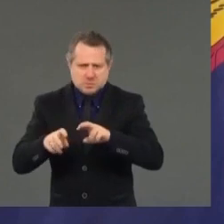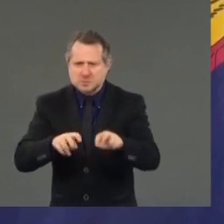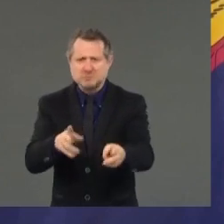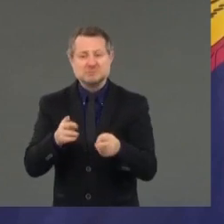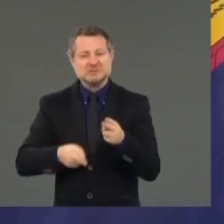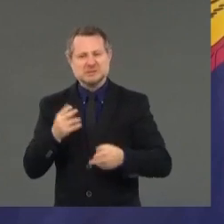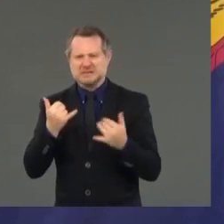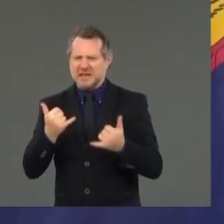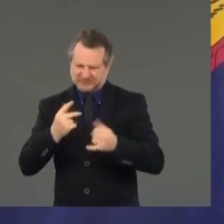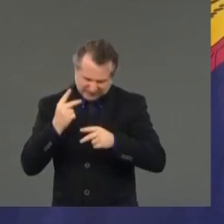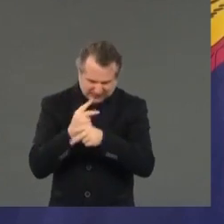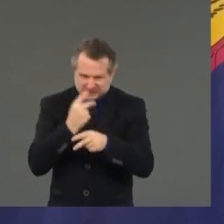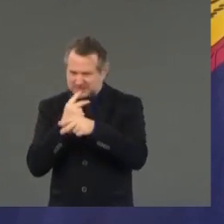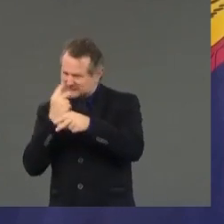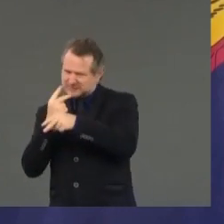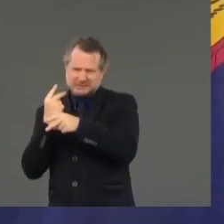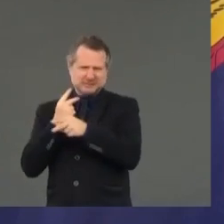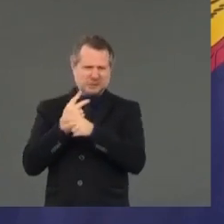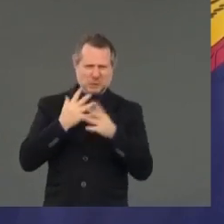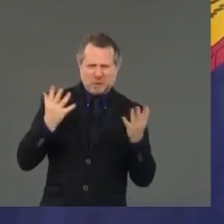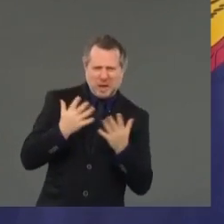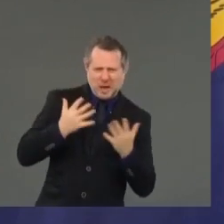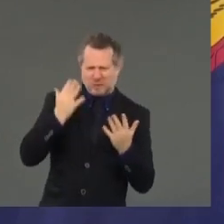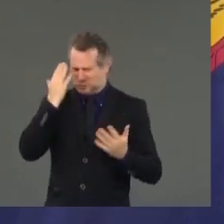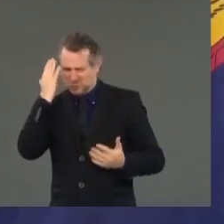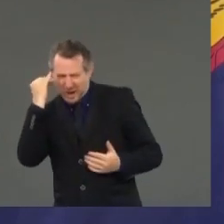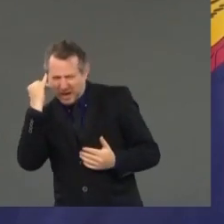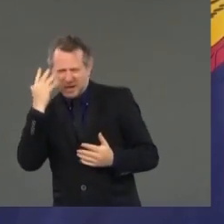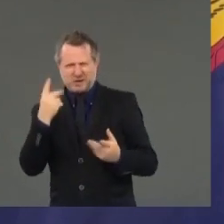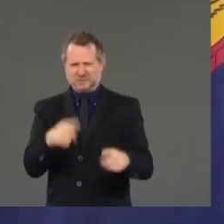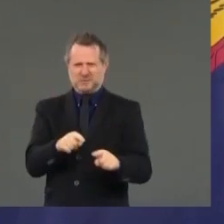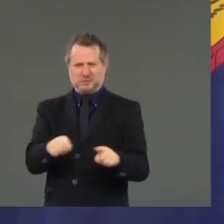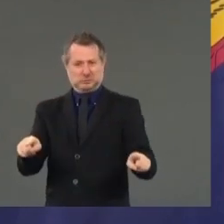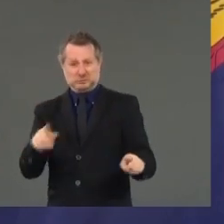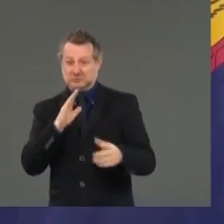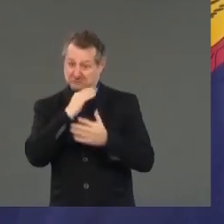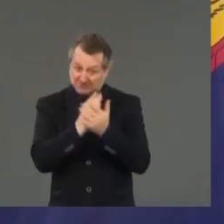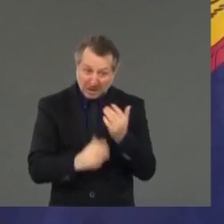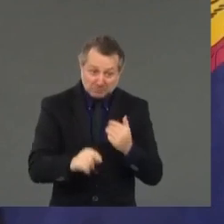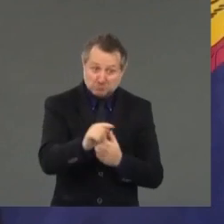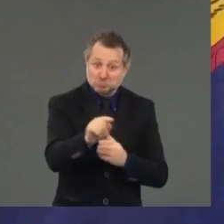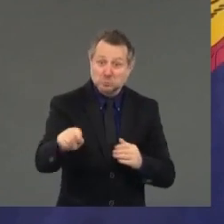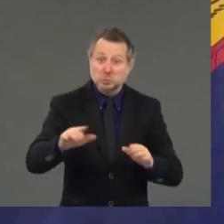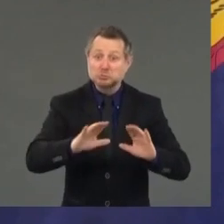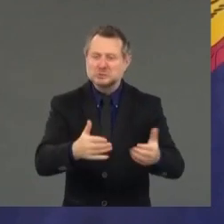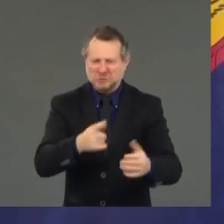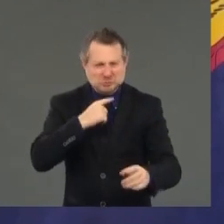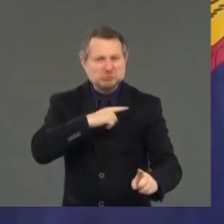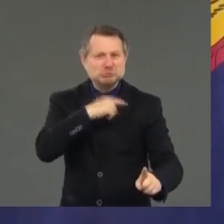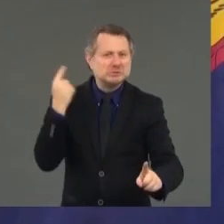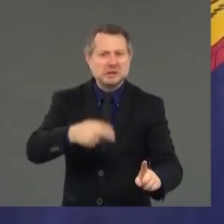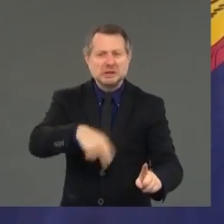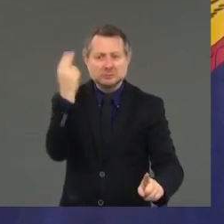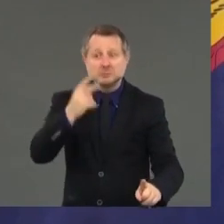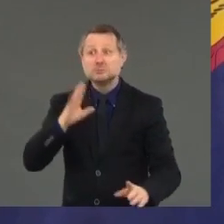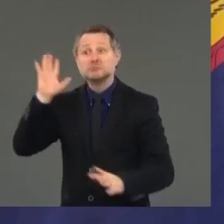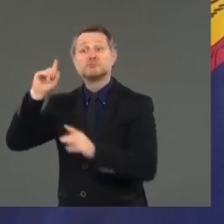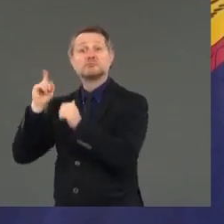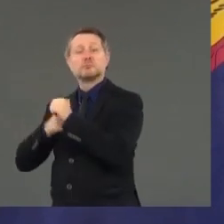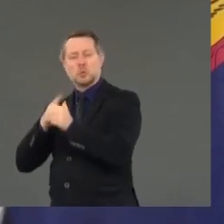TRYING TO FIGURE OUT WHAT IT IS AND WHY IS IT AND ARE CERTAIN